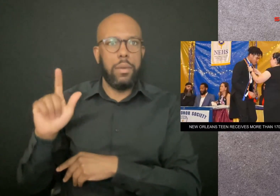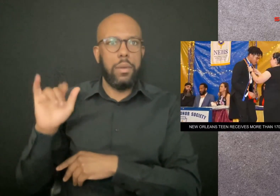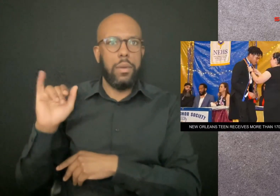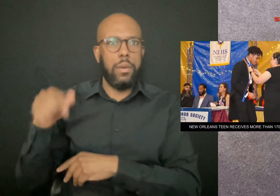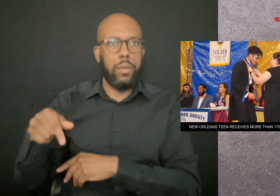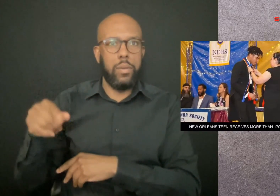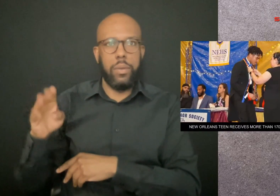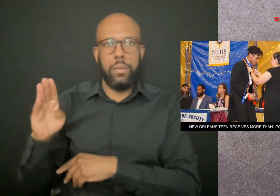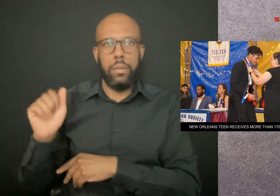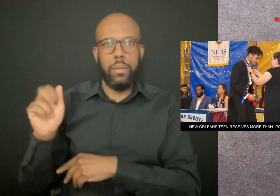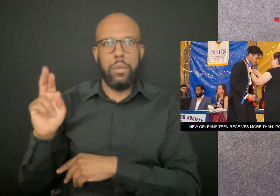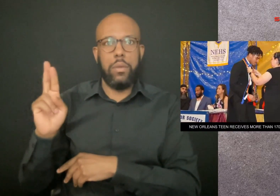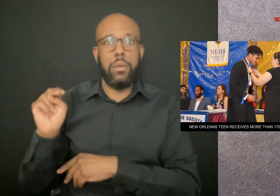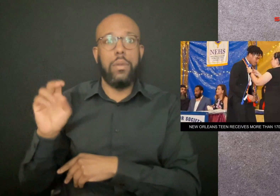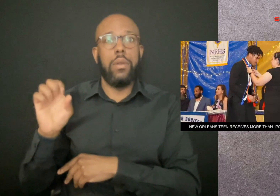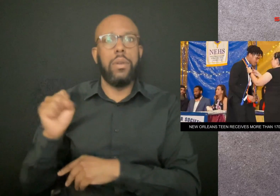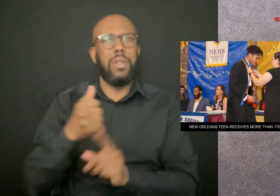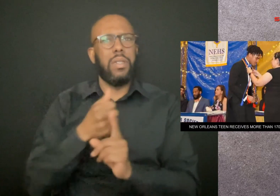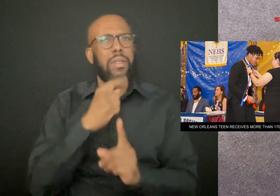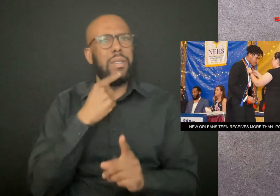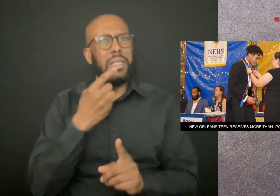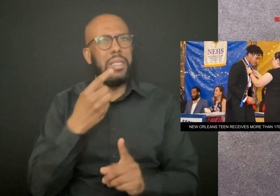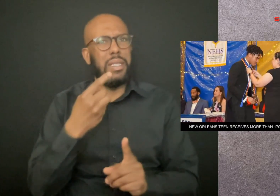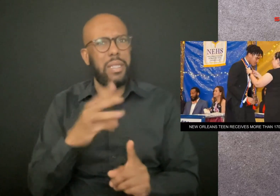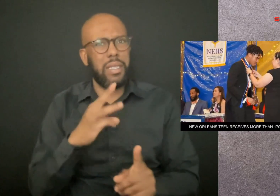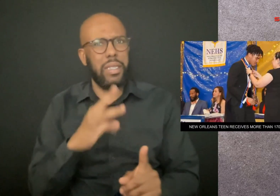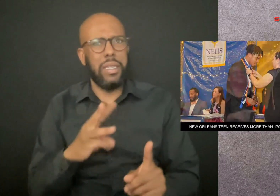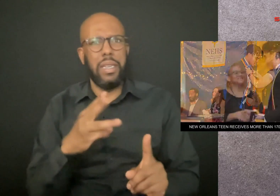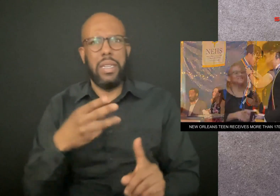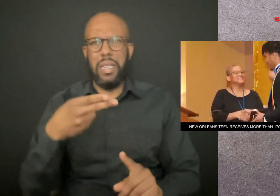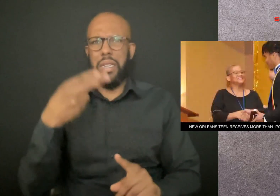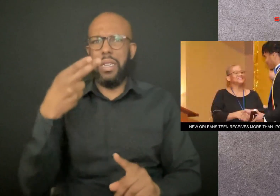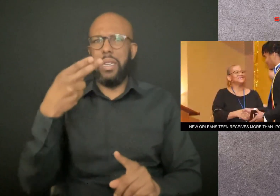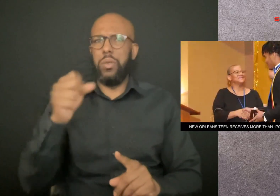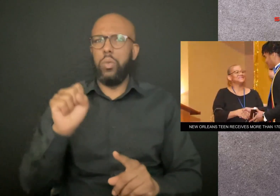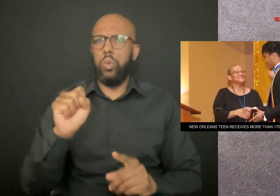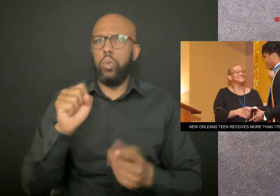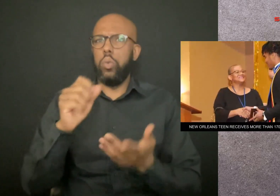Dennis Malik Barnes a 16 year old high school scholar in Louisiana